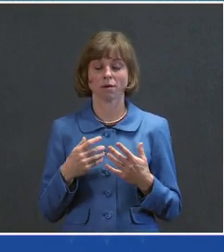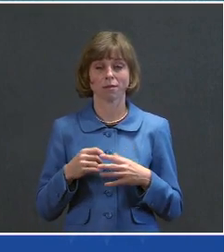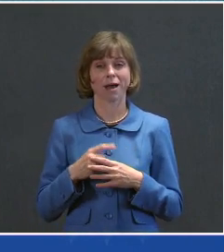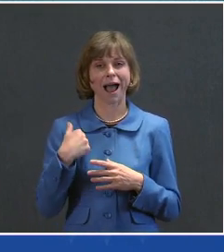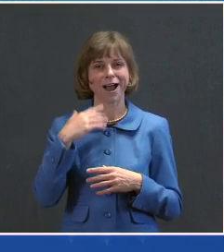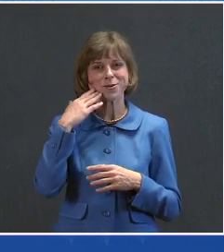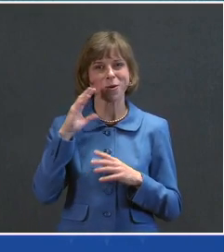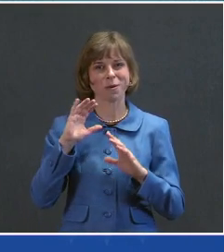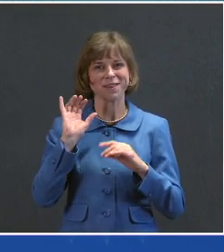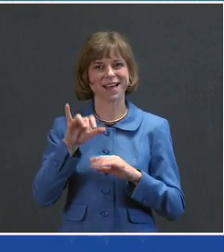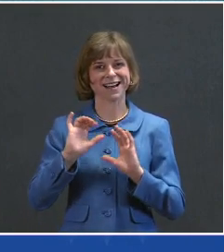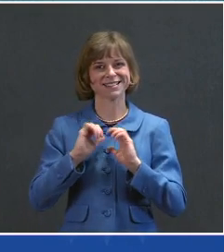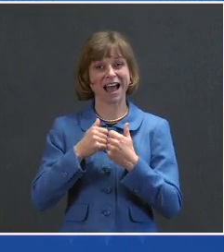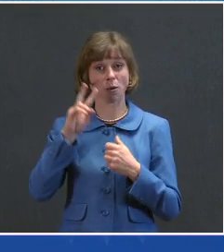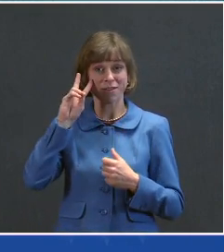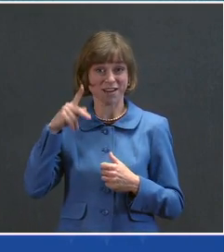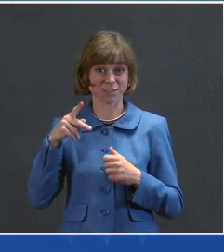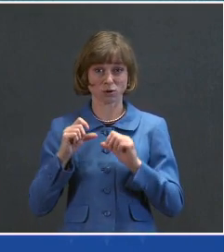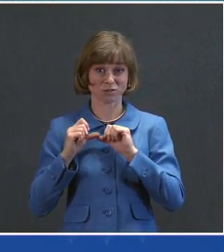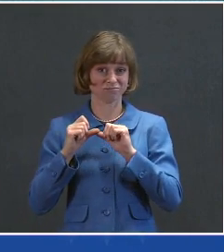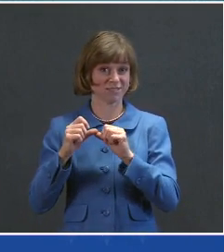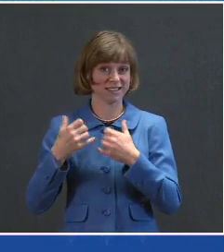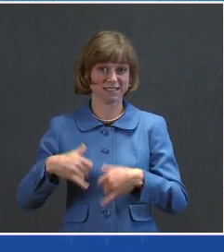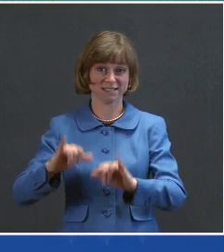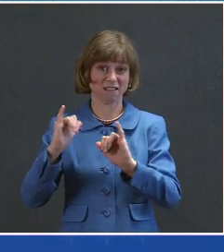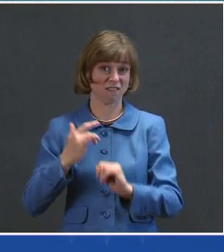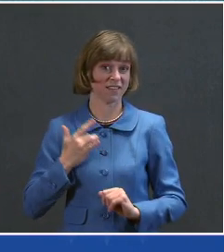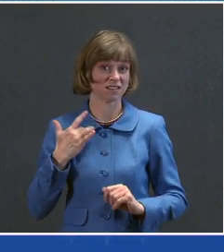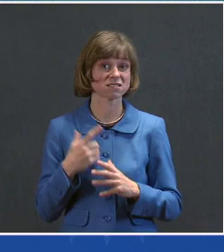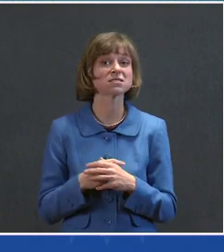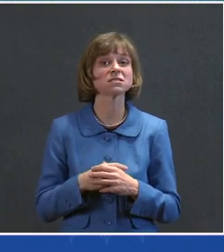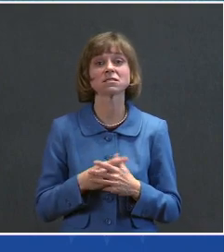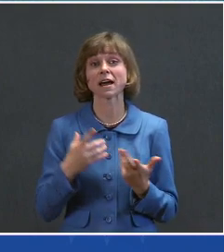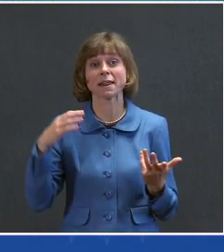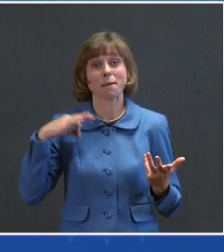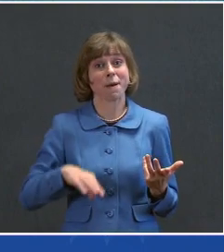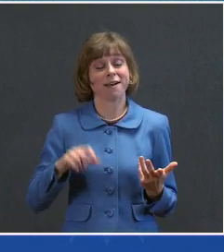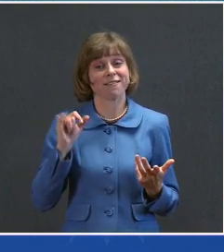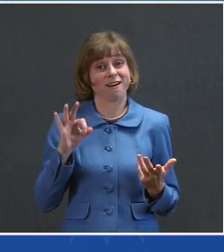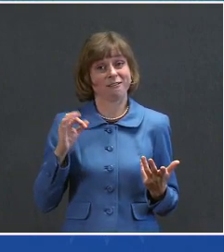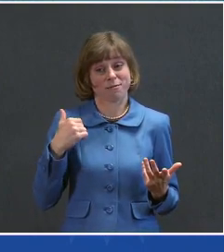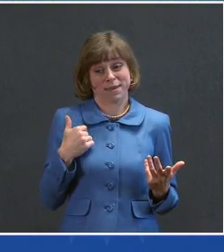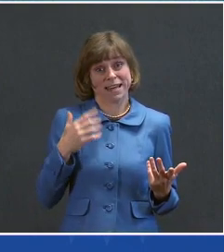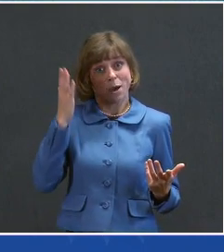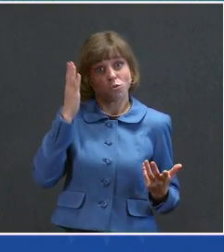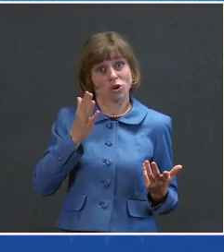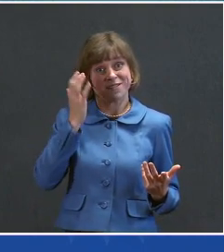continues to feel. And the benefit of doing a briefing every day is that I can certainly speak on behalf of the President